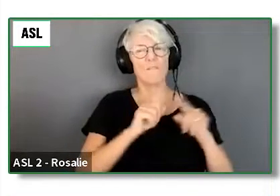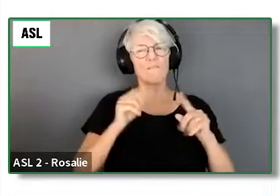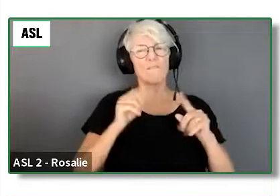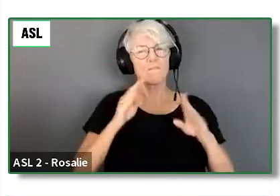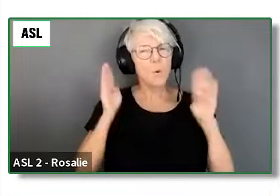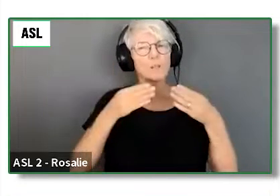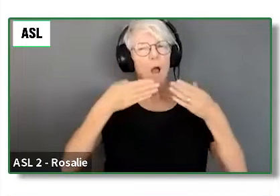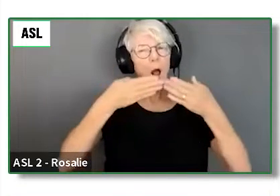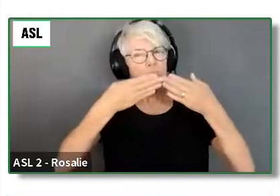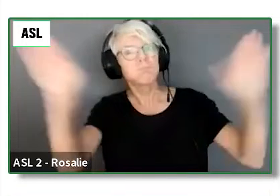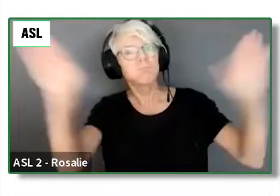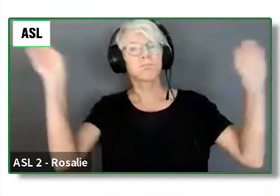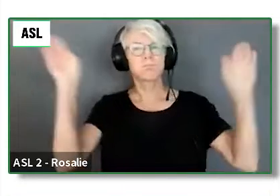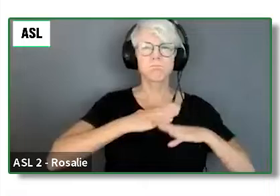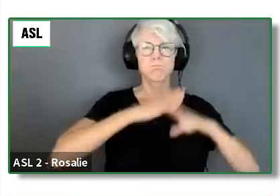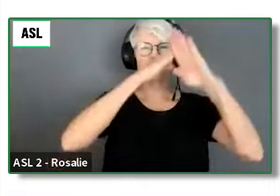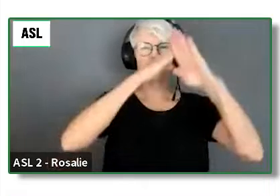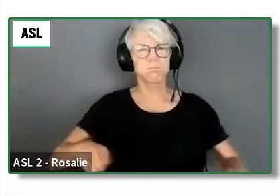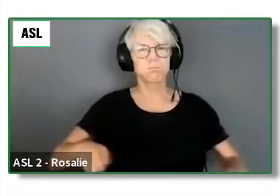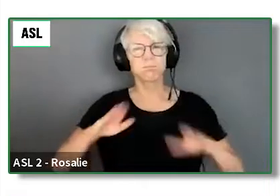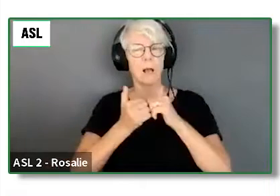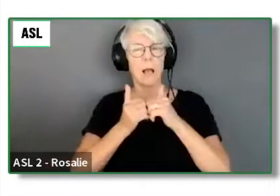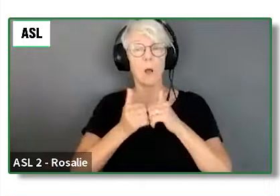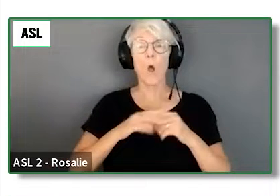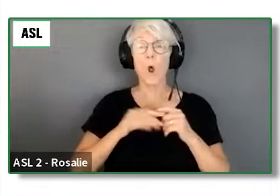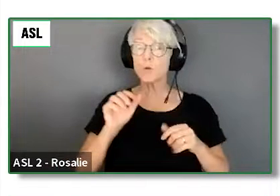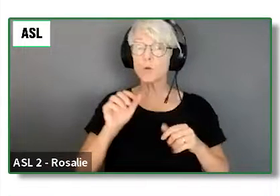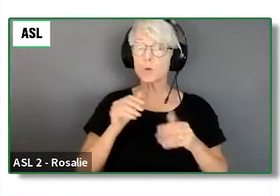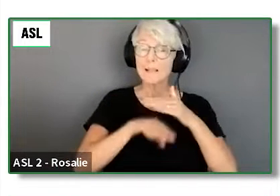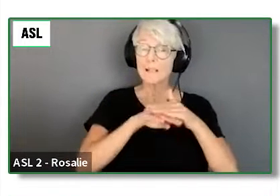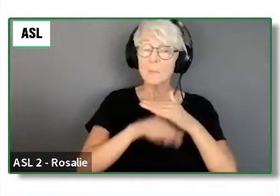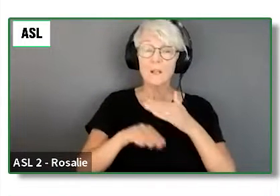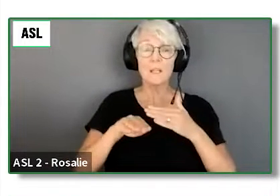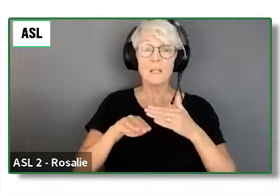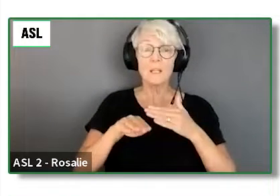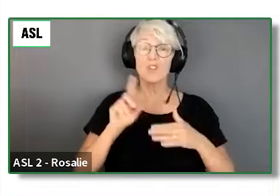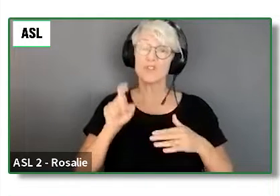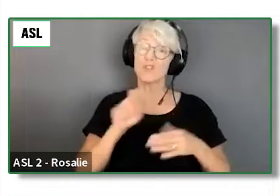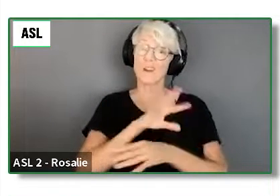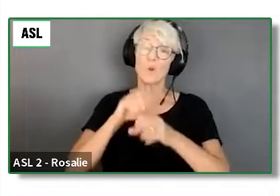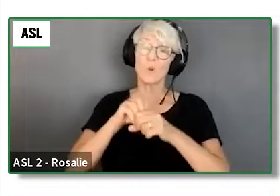about accessibility broadened to include equity because accessibility is just one